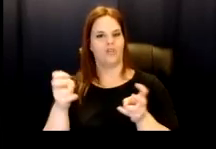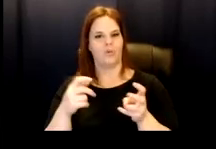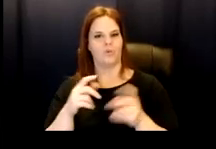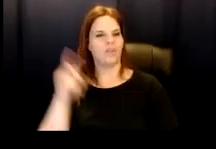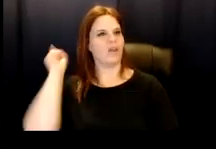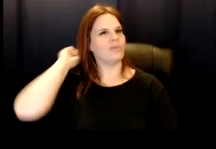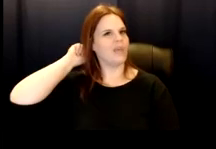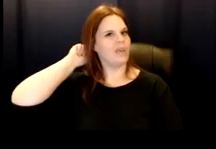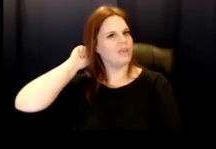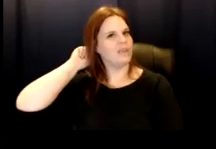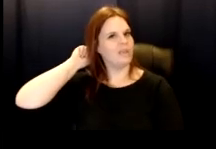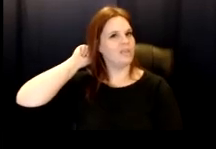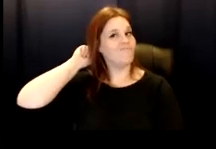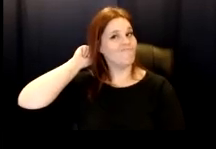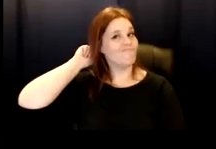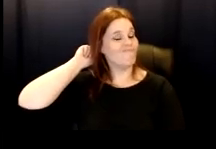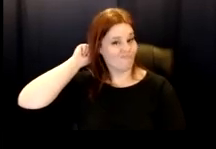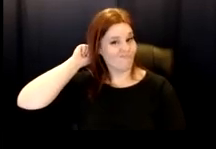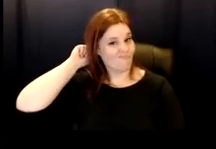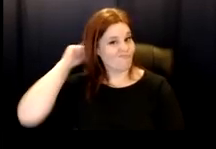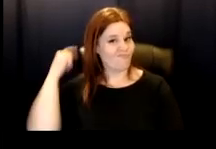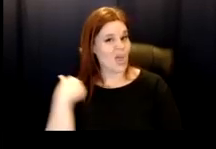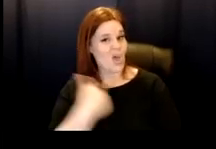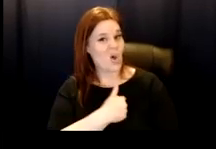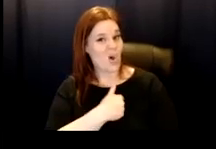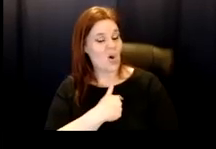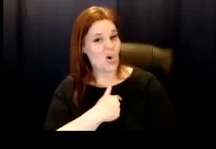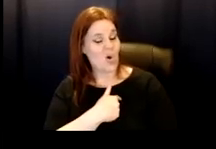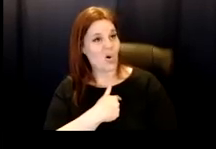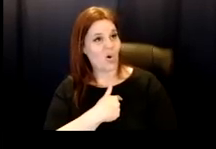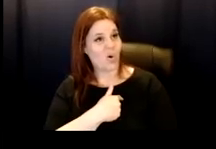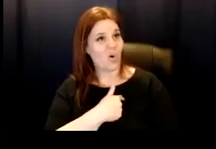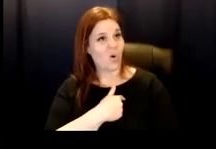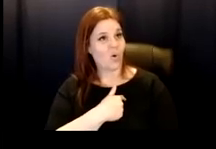you know, we wouldn't have to be kind of celebrating the telework is happening so much if we just